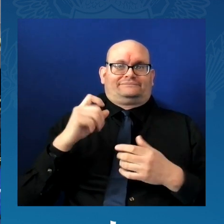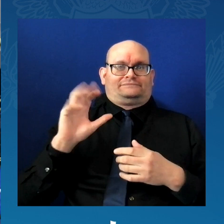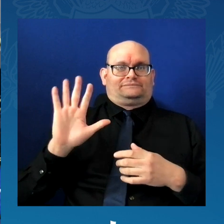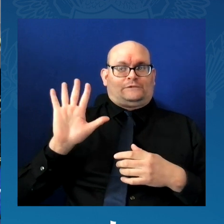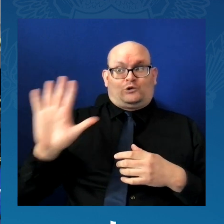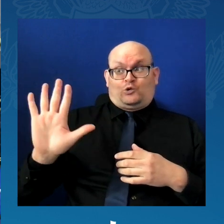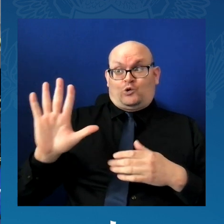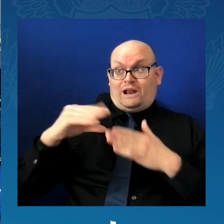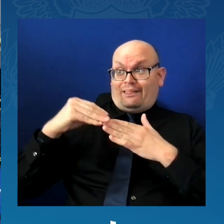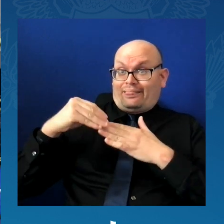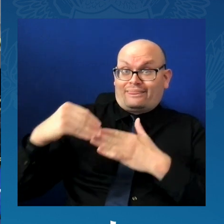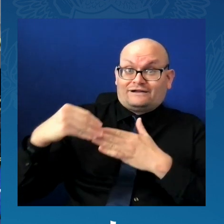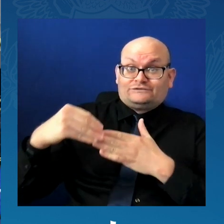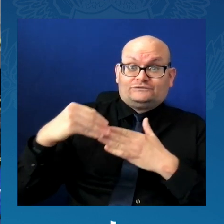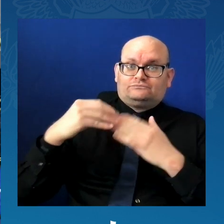And again, thank you for being a teacher.